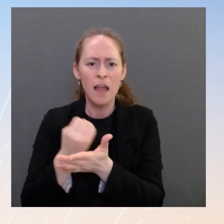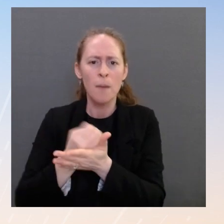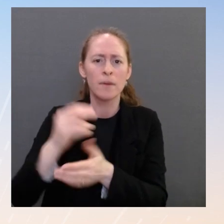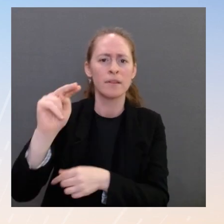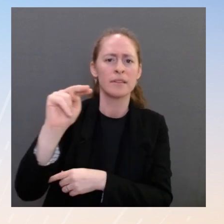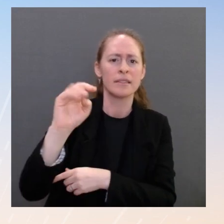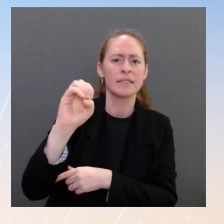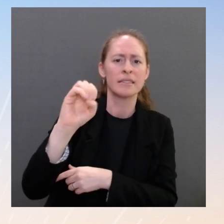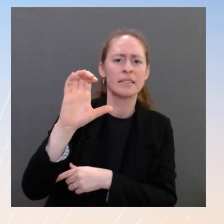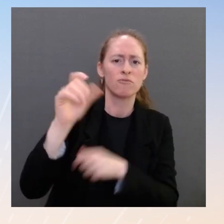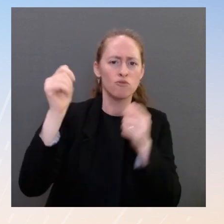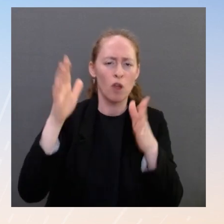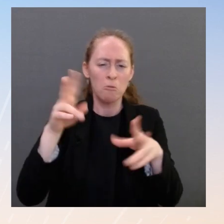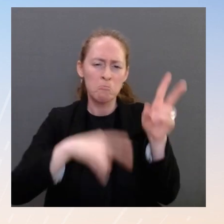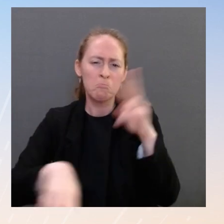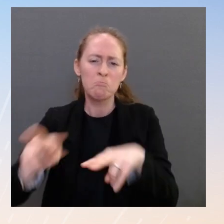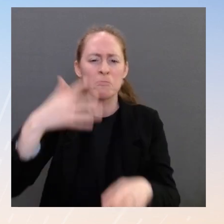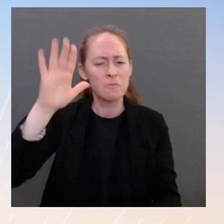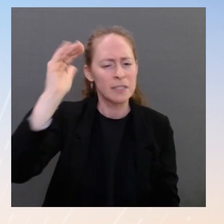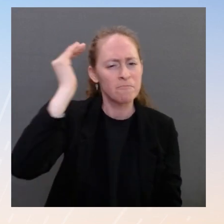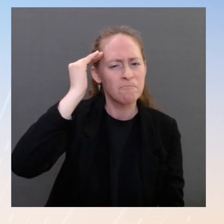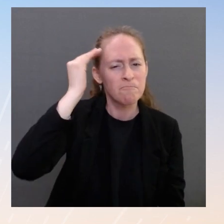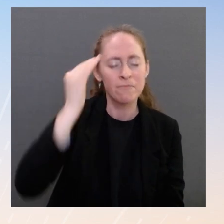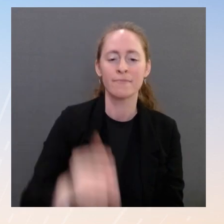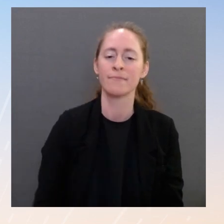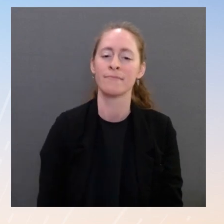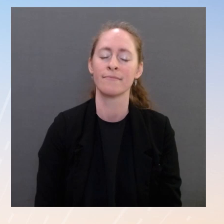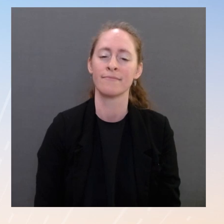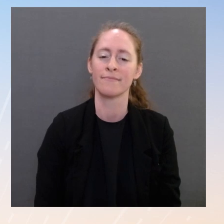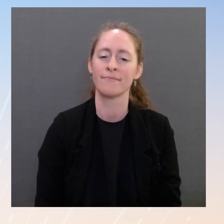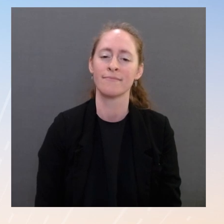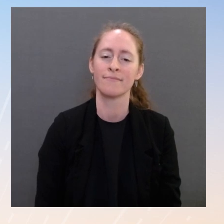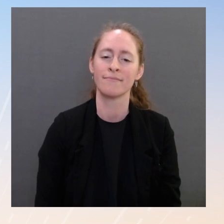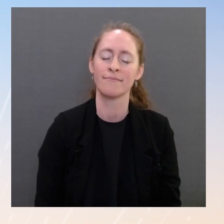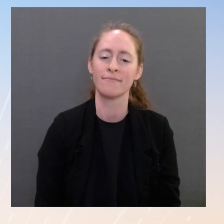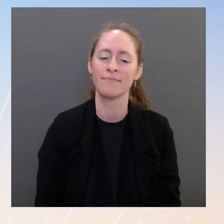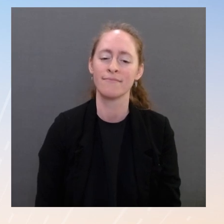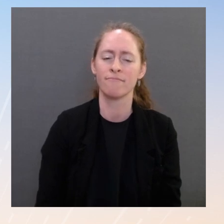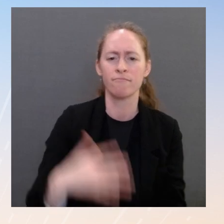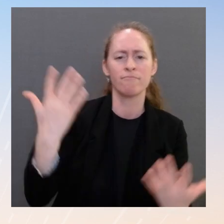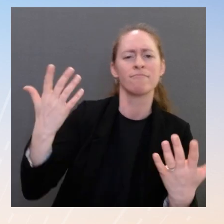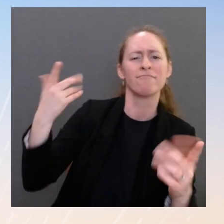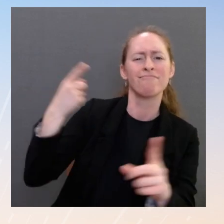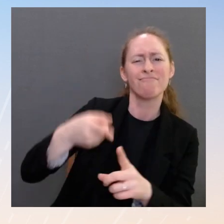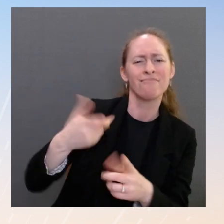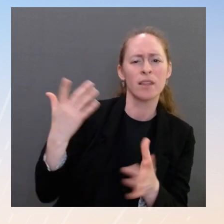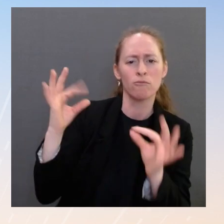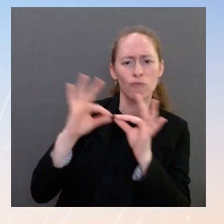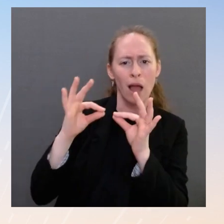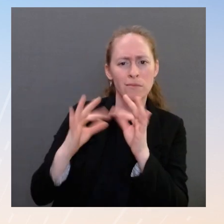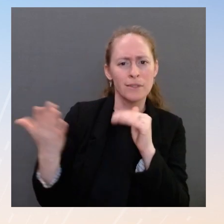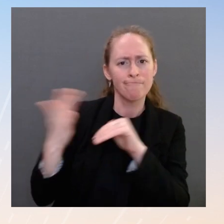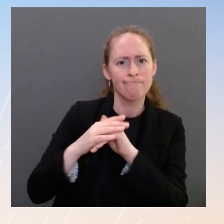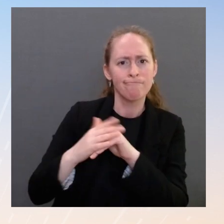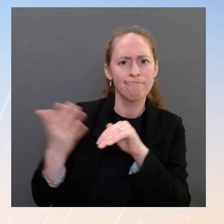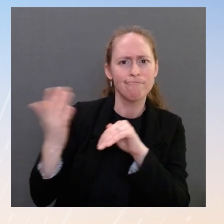There's been some numbers that have shown that, you know, the monthly interest payment that somebody pays when they take out a mortgage